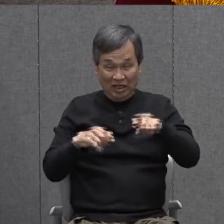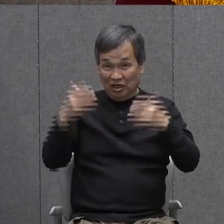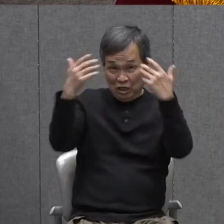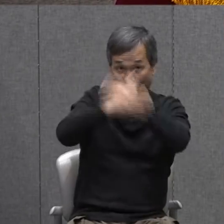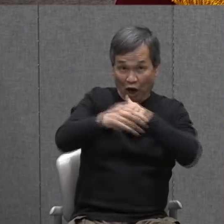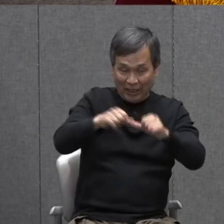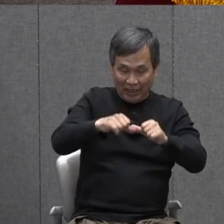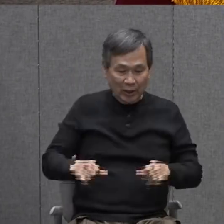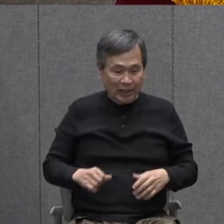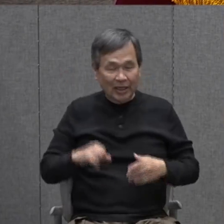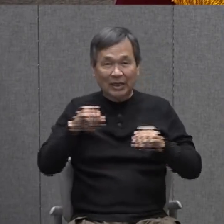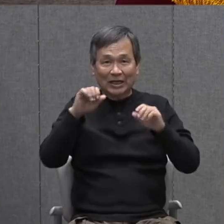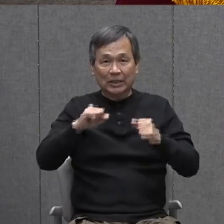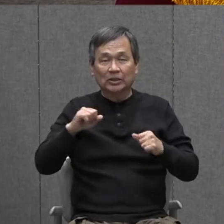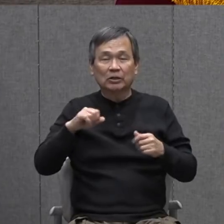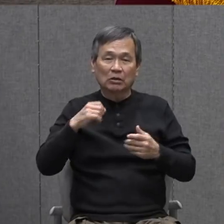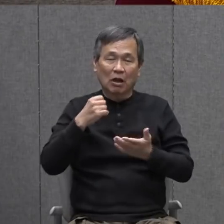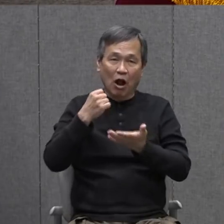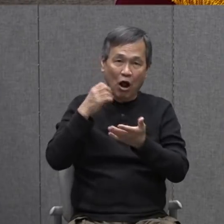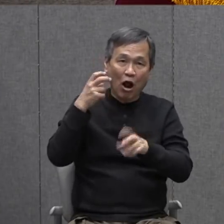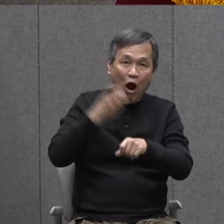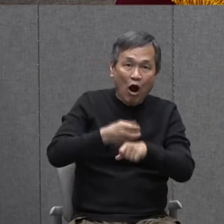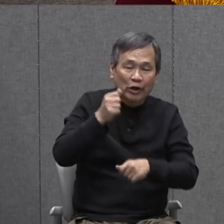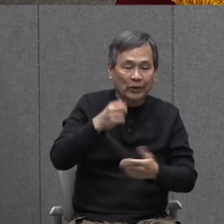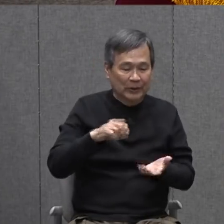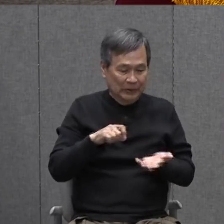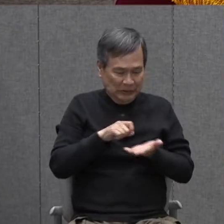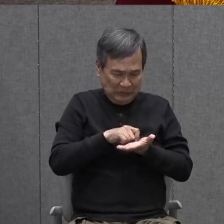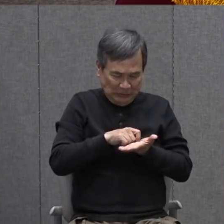and softer for the lighter, shinier areas.